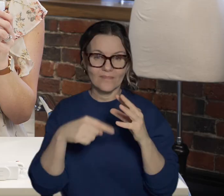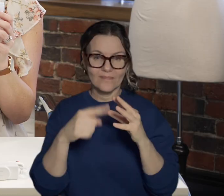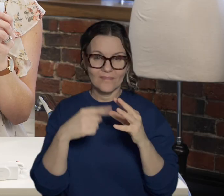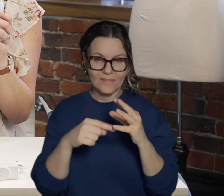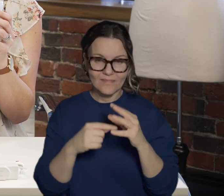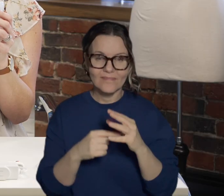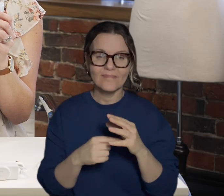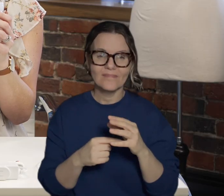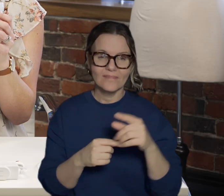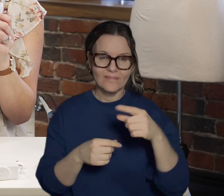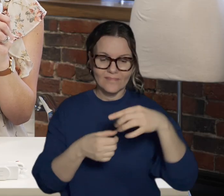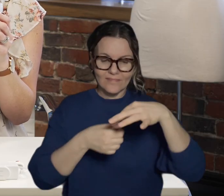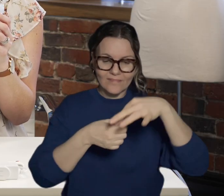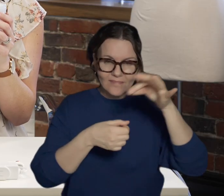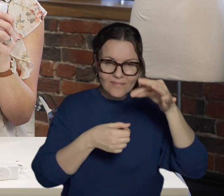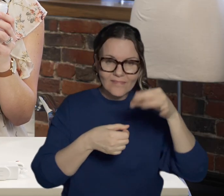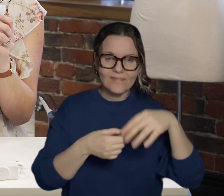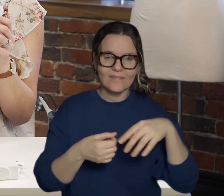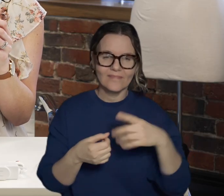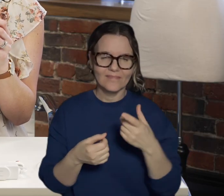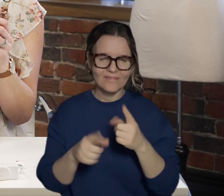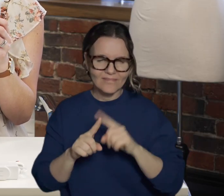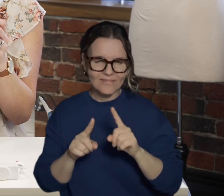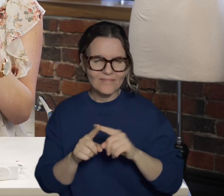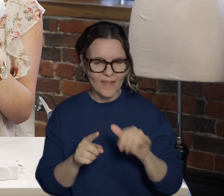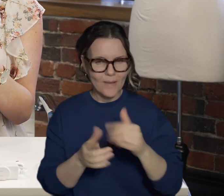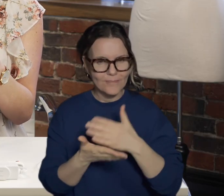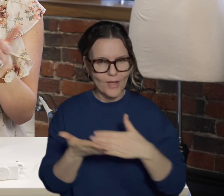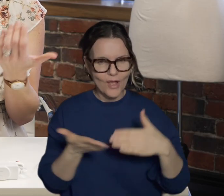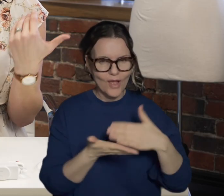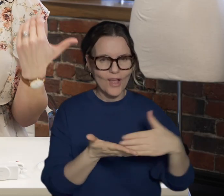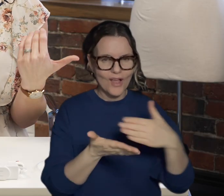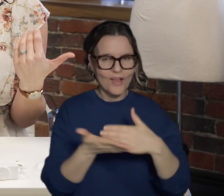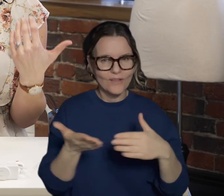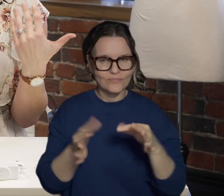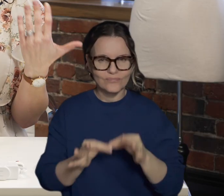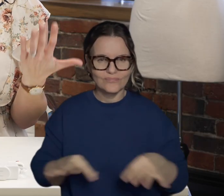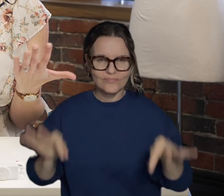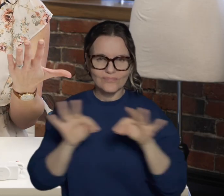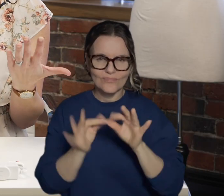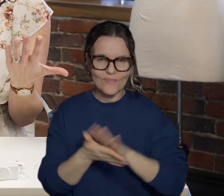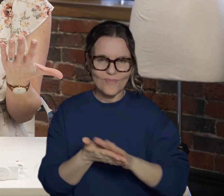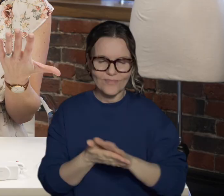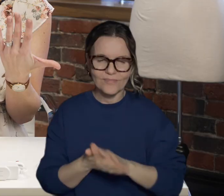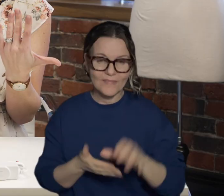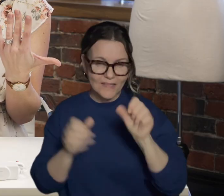the feeding aspects that come with your pump like the nipple in that cap for cleaning the option of